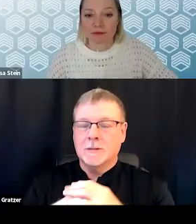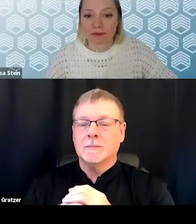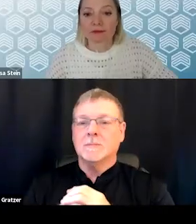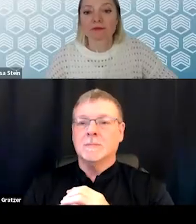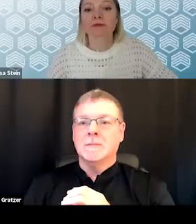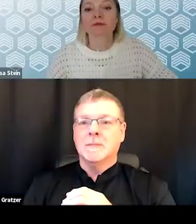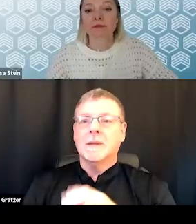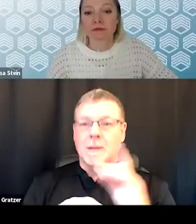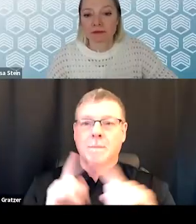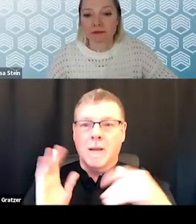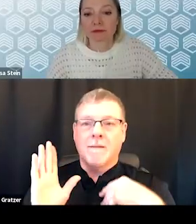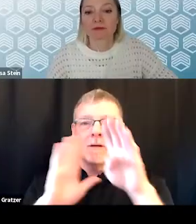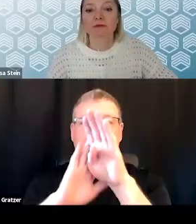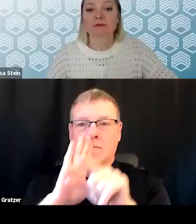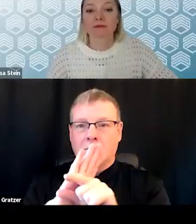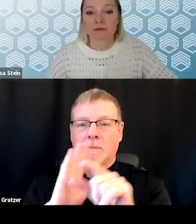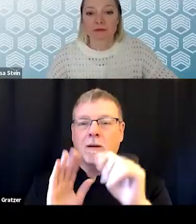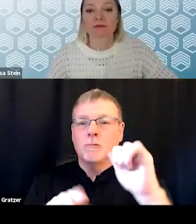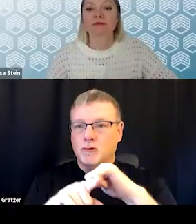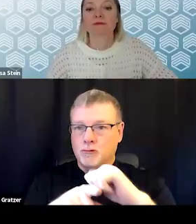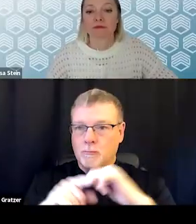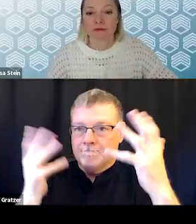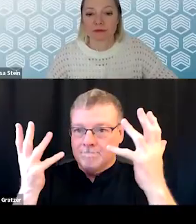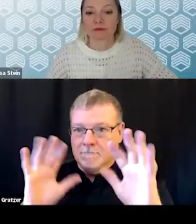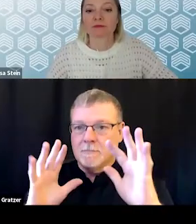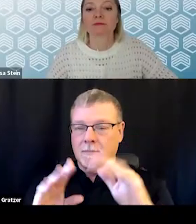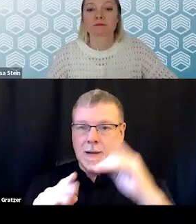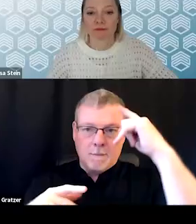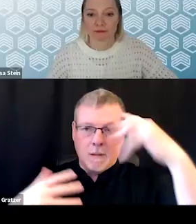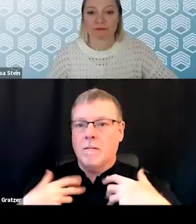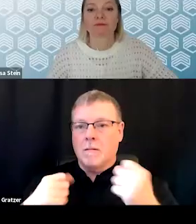but who has that background and training as a mental health specialist.